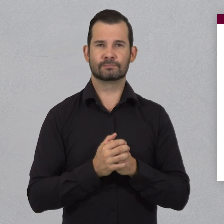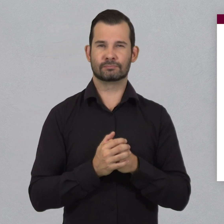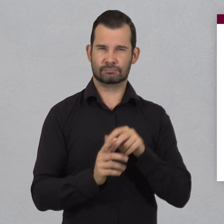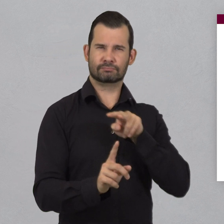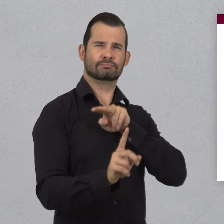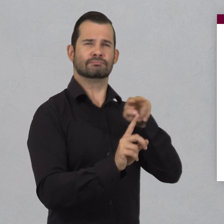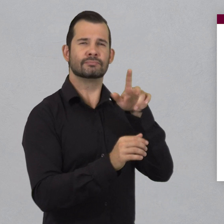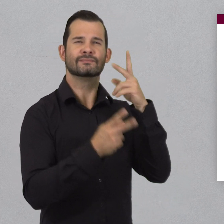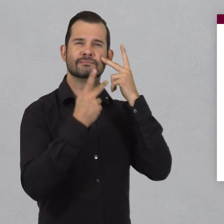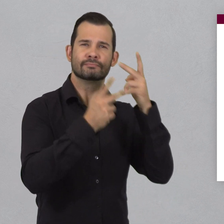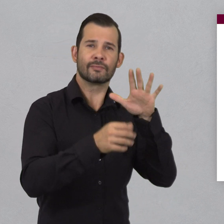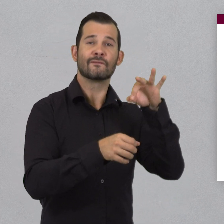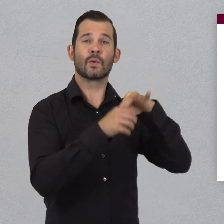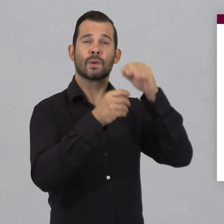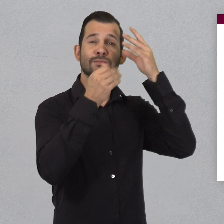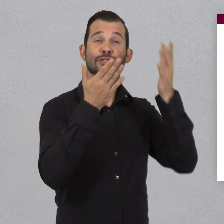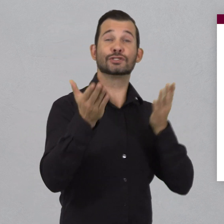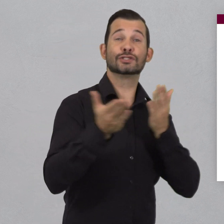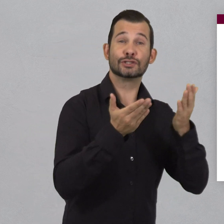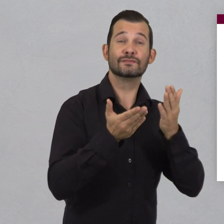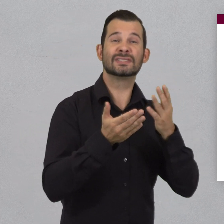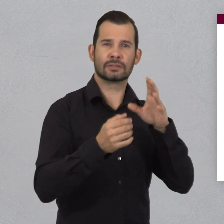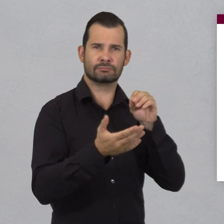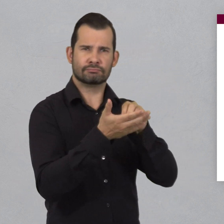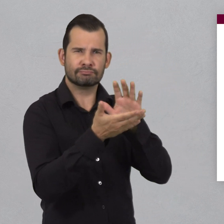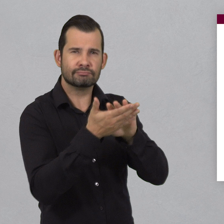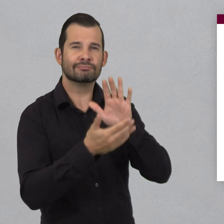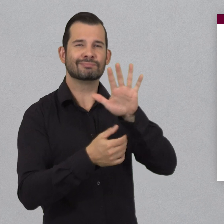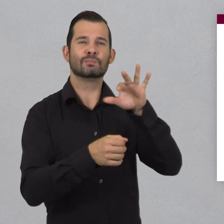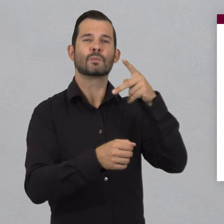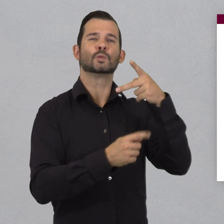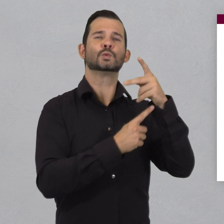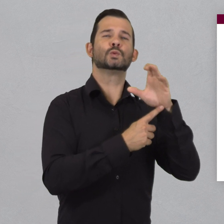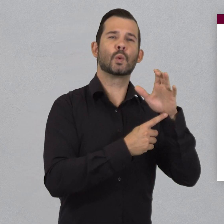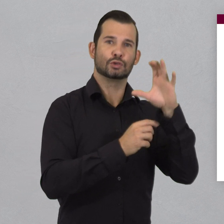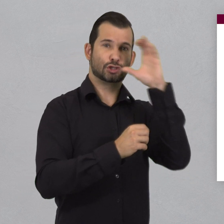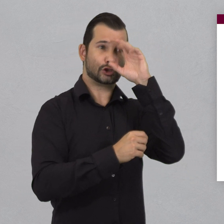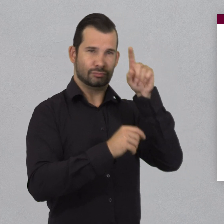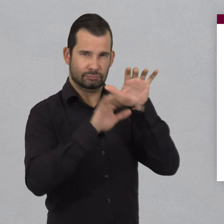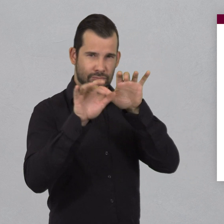· Visit the Voter Information Service and enter your postal code in the search